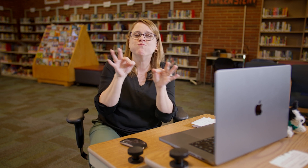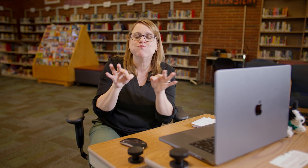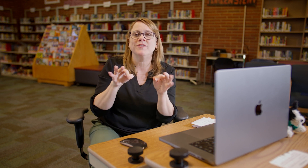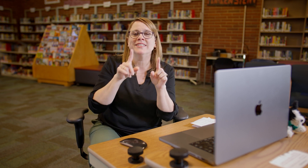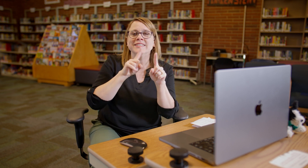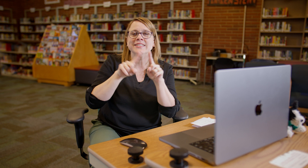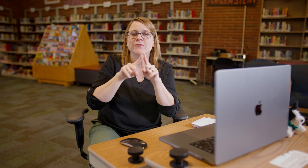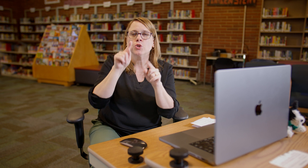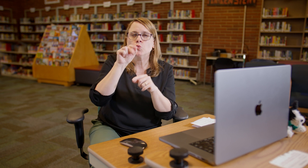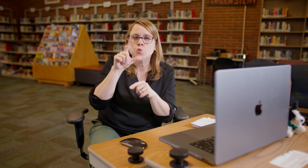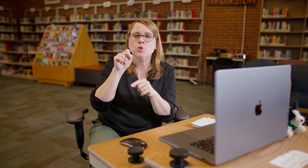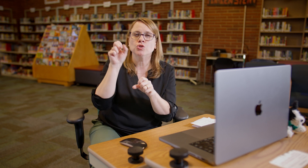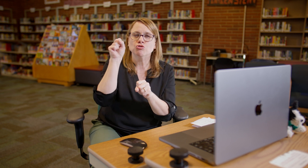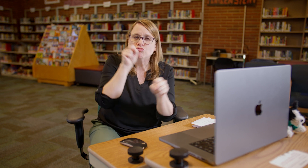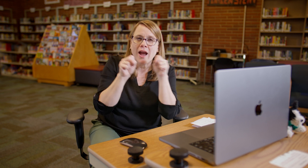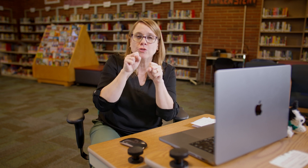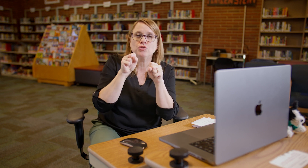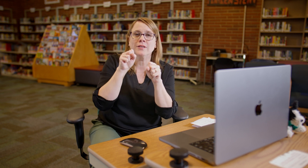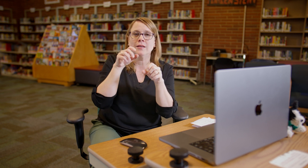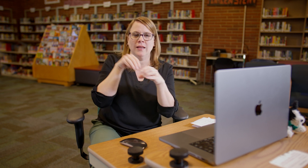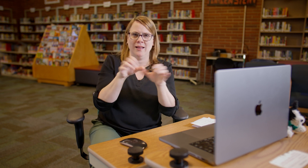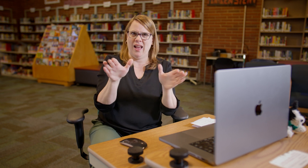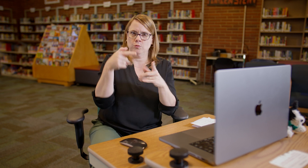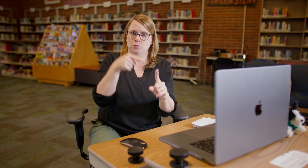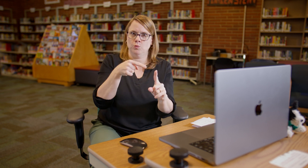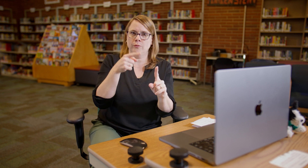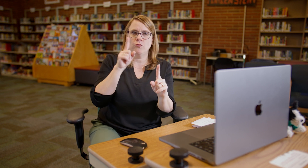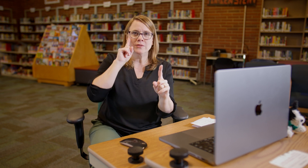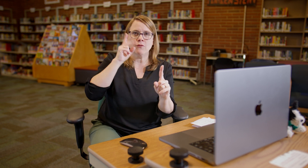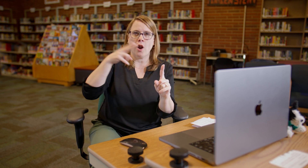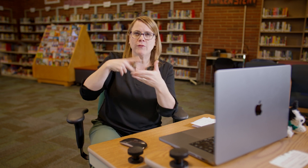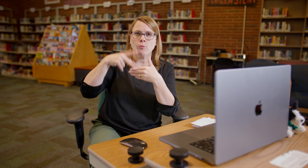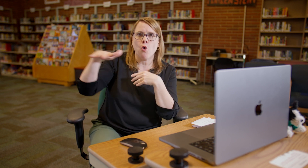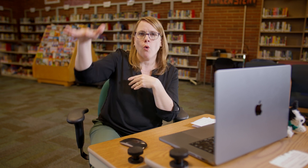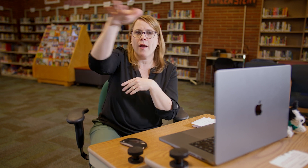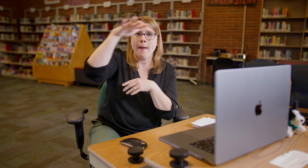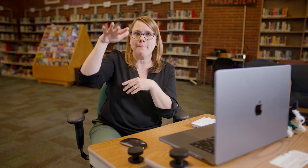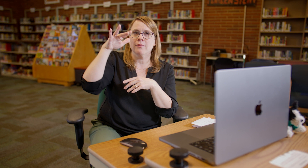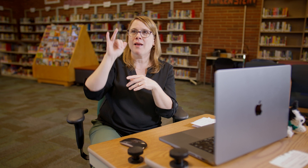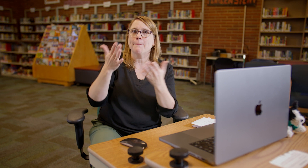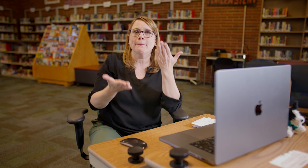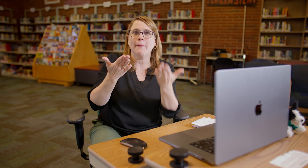who will be discussing a few different tools and strategies in the classroom for Deaf and Hard of Hearing programs nationwide,